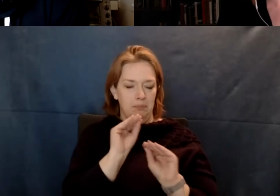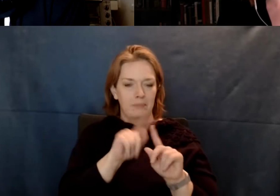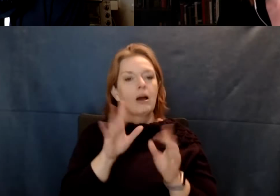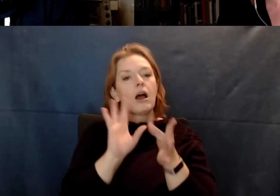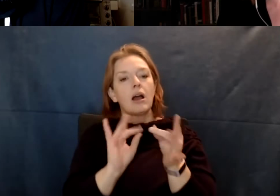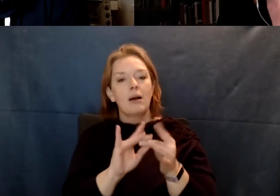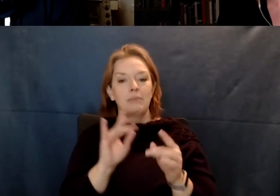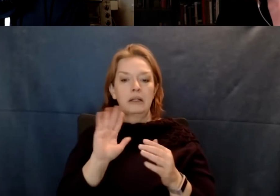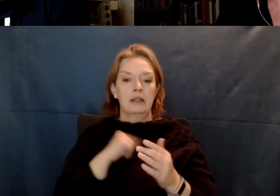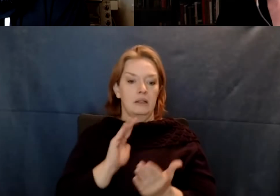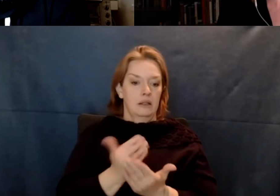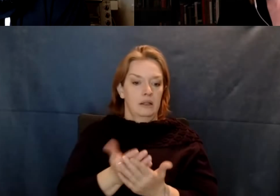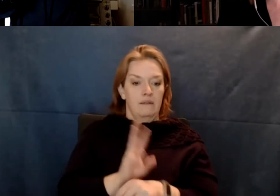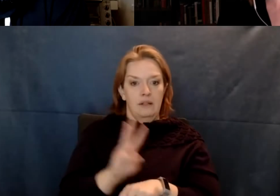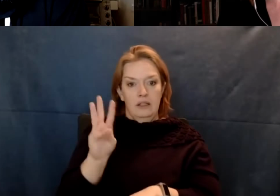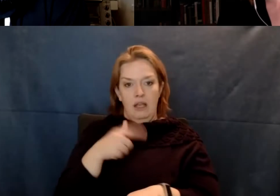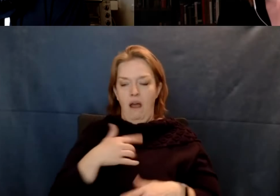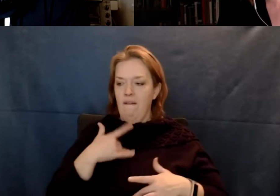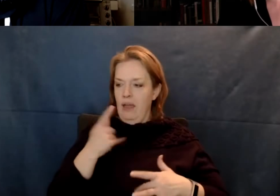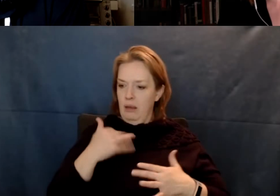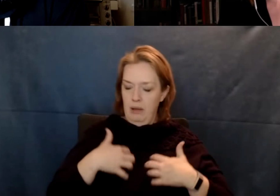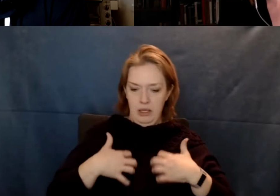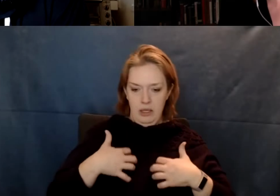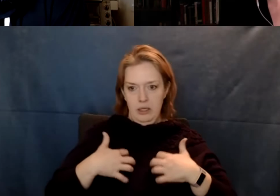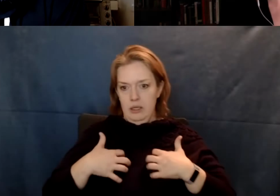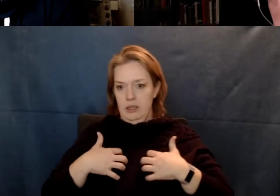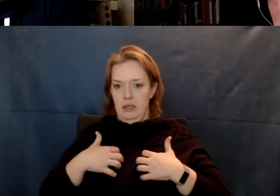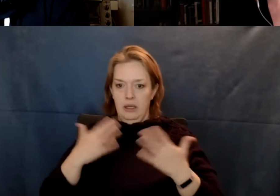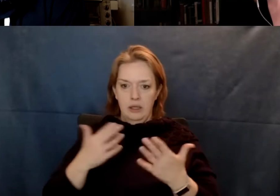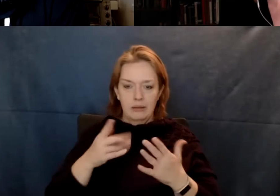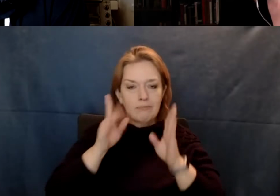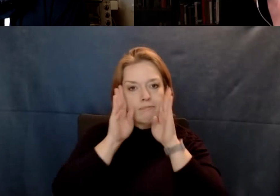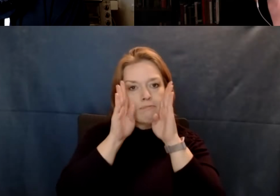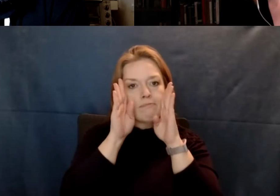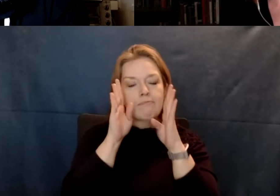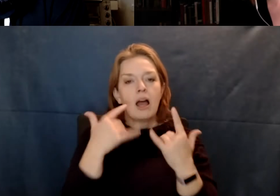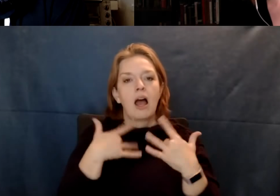a little antsy for whatever reason, but being here listening I somehow now feel more calm